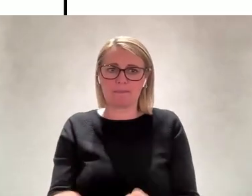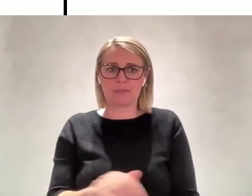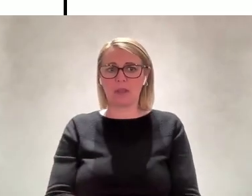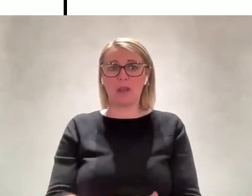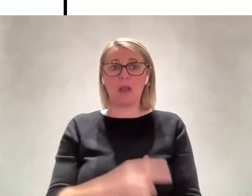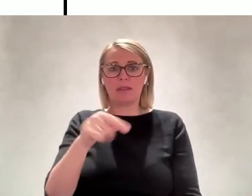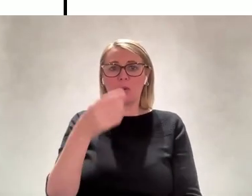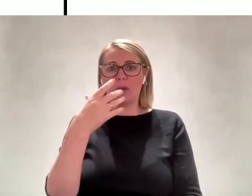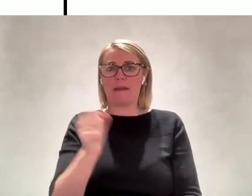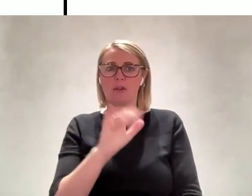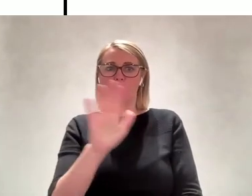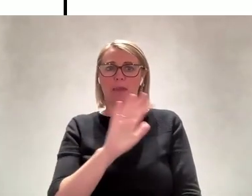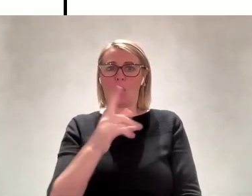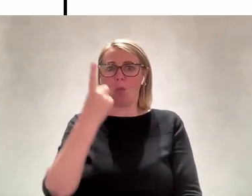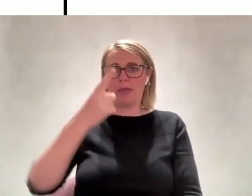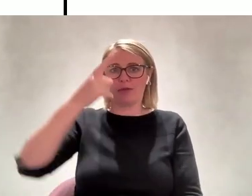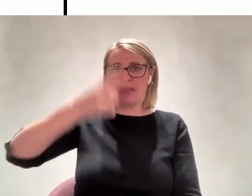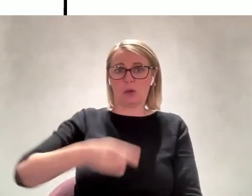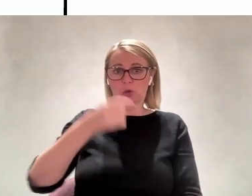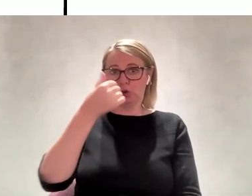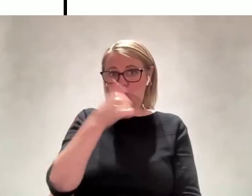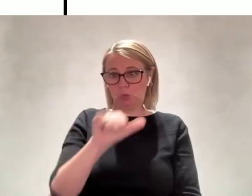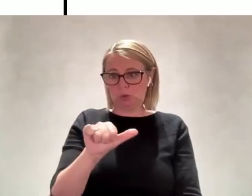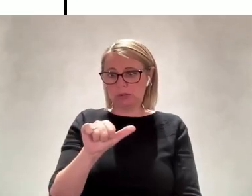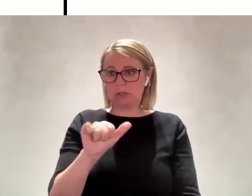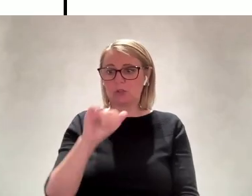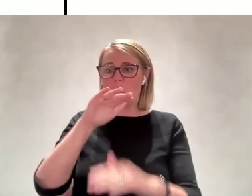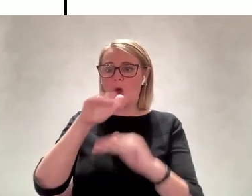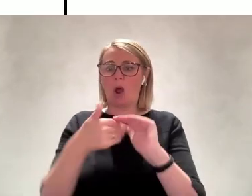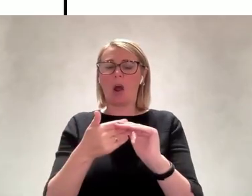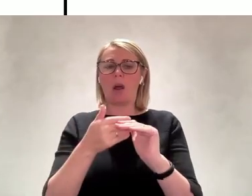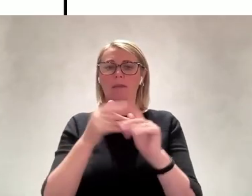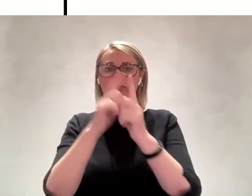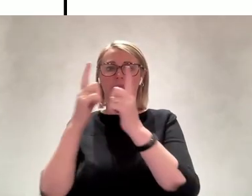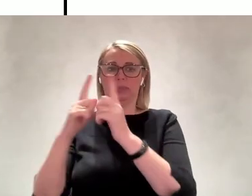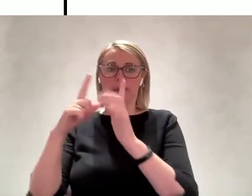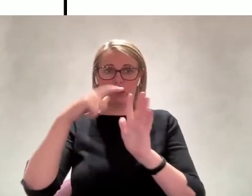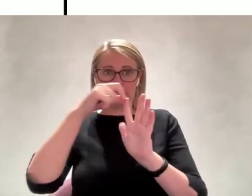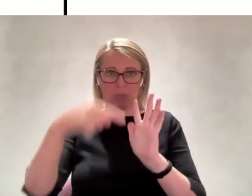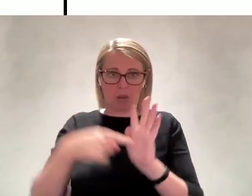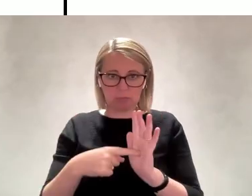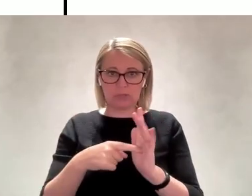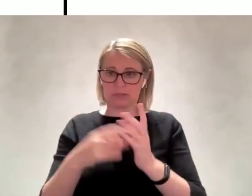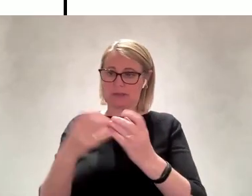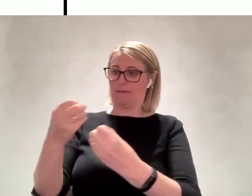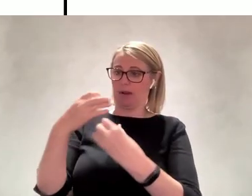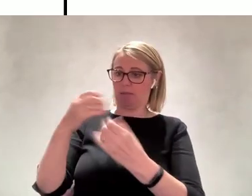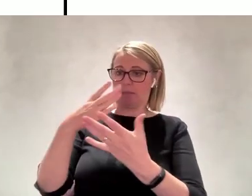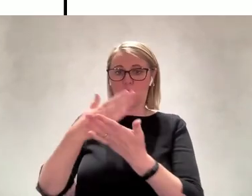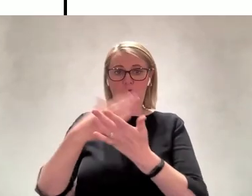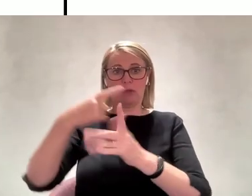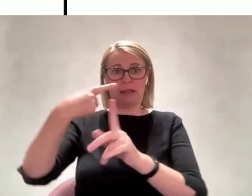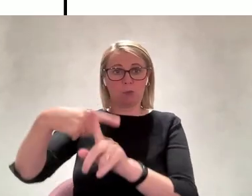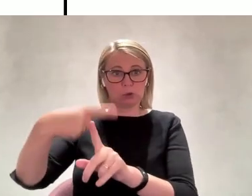This pilot engaged approximately 1,000 users across multiple departments. Feedback was really positive.